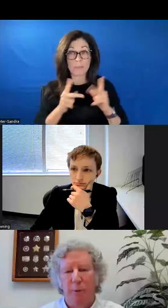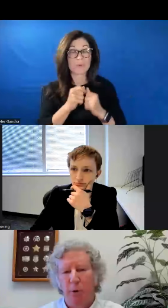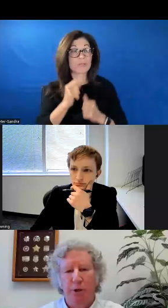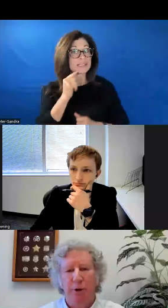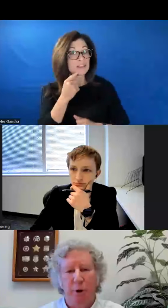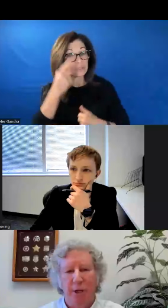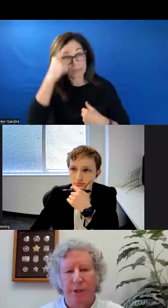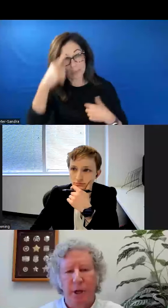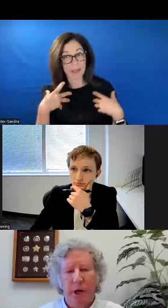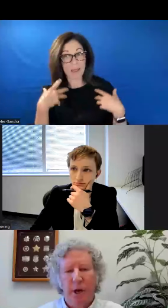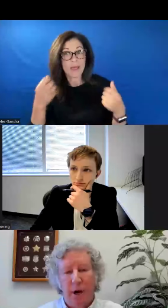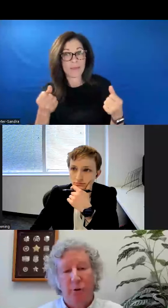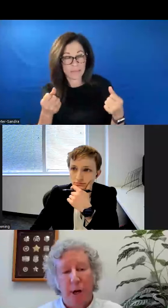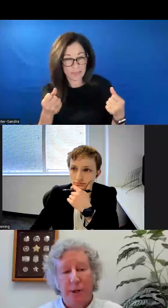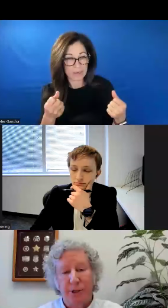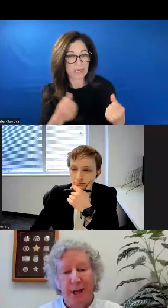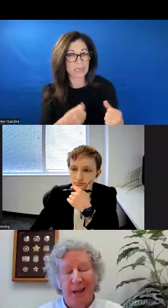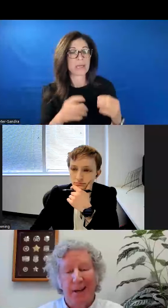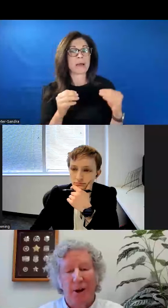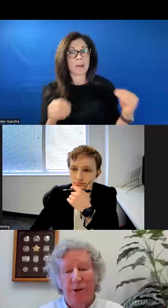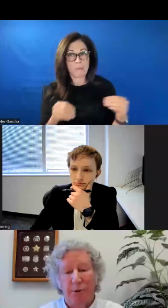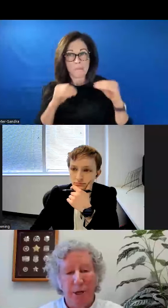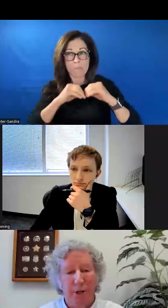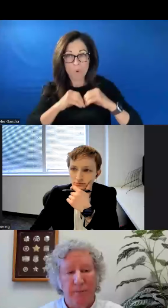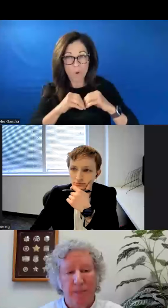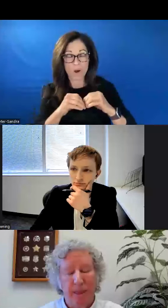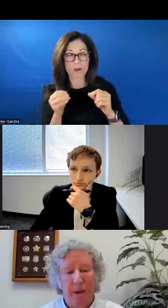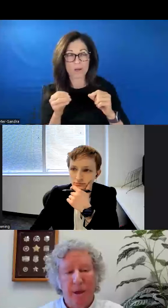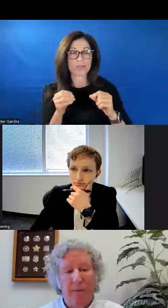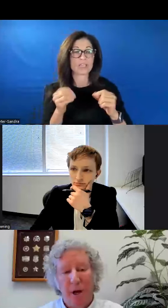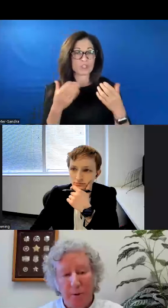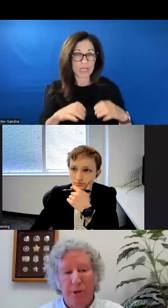DISPROPORTIONAL RATES OF ARREST AND INCARCERATION. THE OTHER